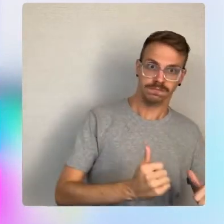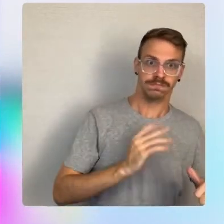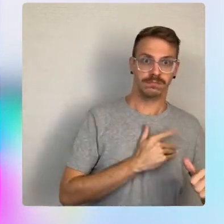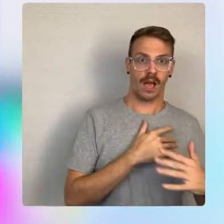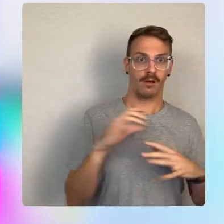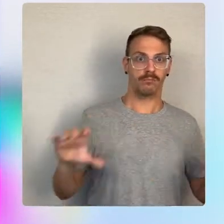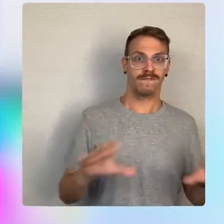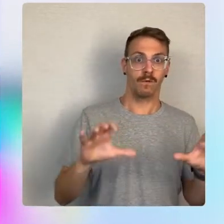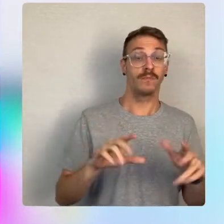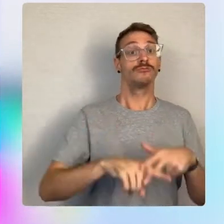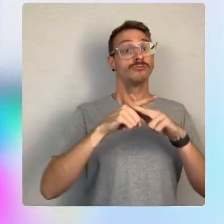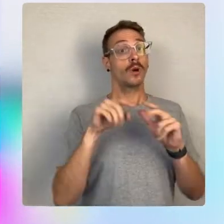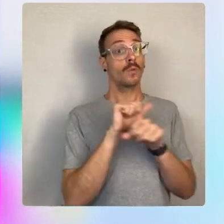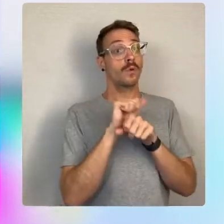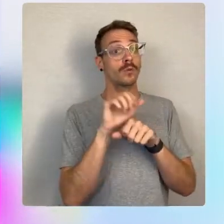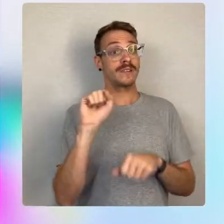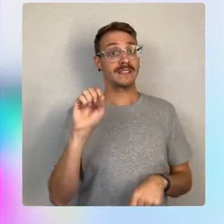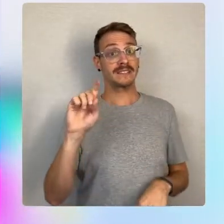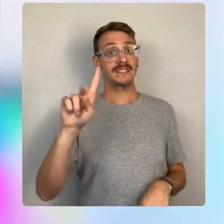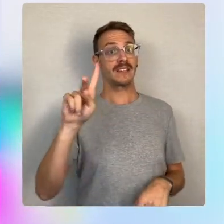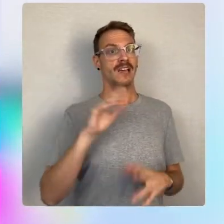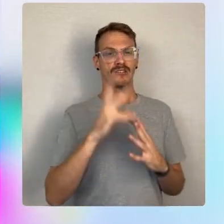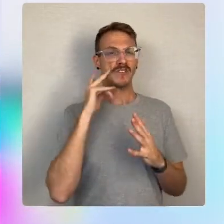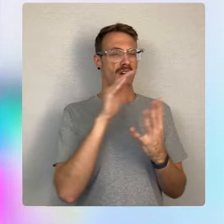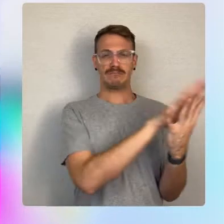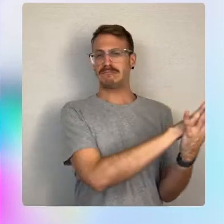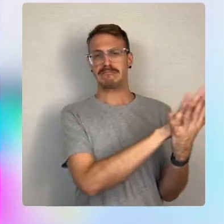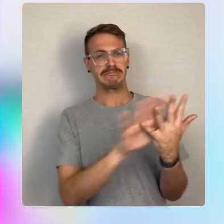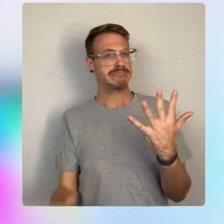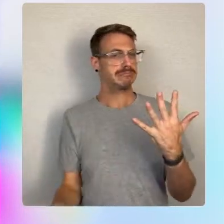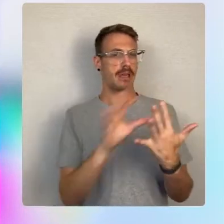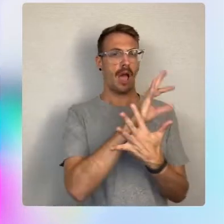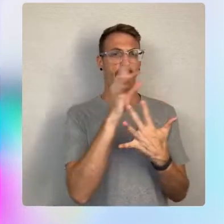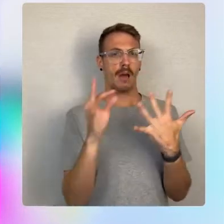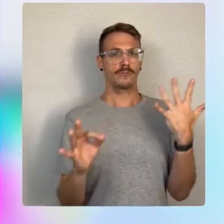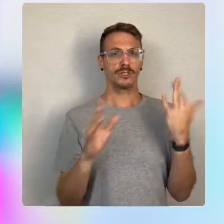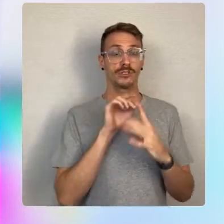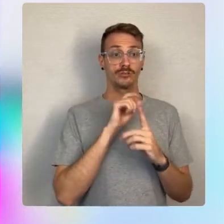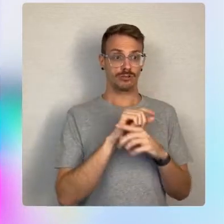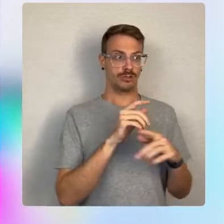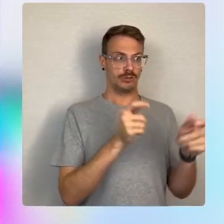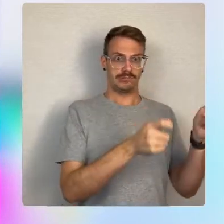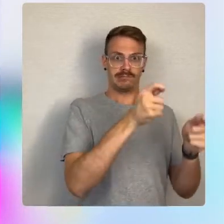we saw that there were variety of options to optimize Meta Avatars performance.